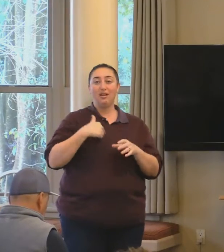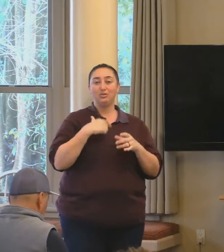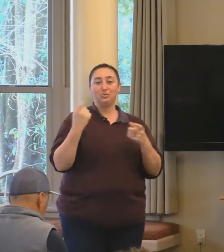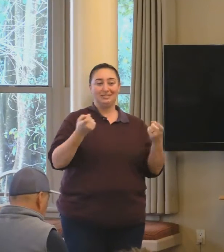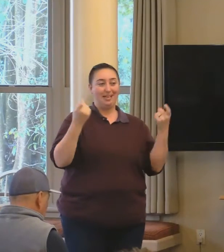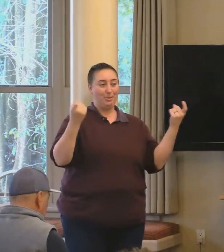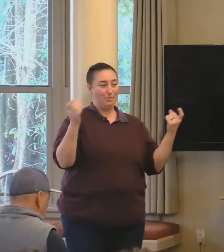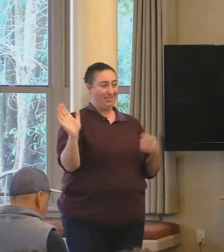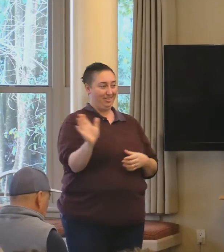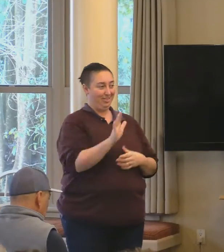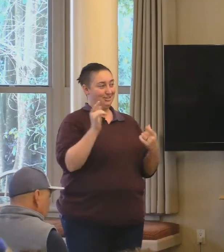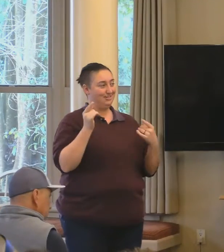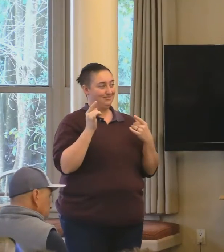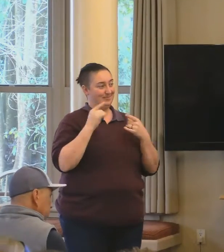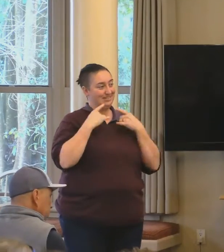you so much for joining us to celebrate their success and the